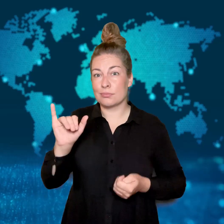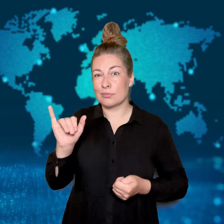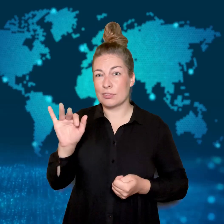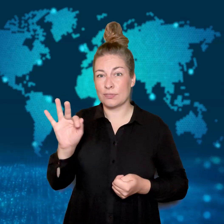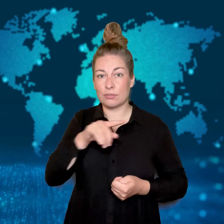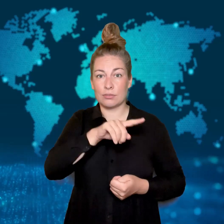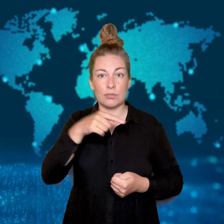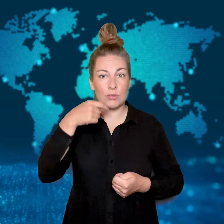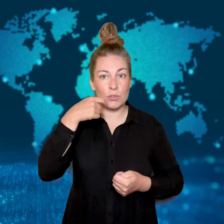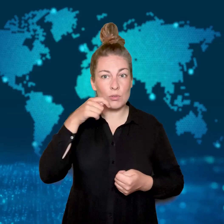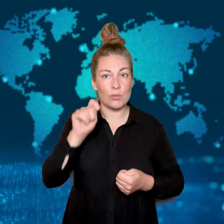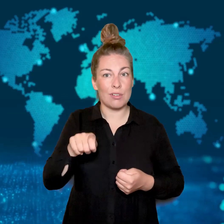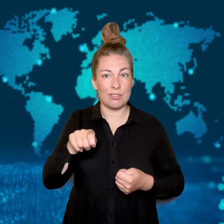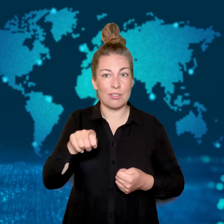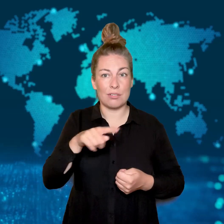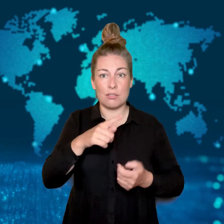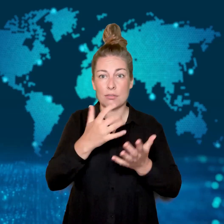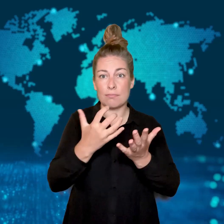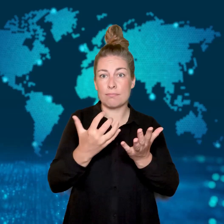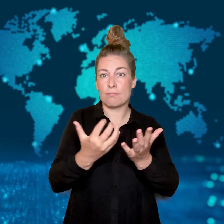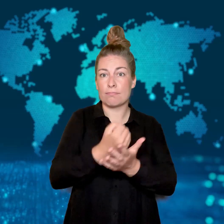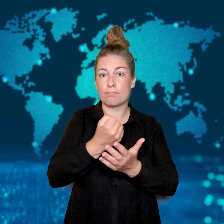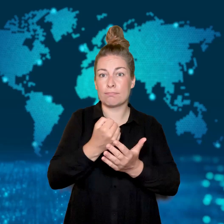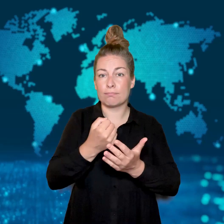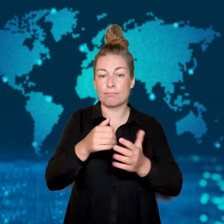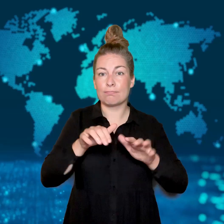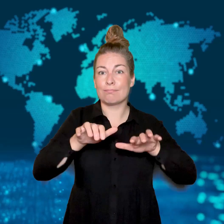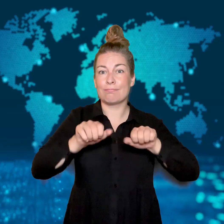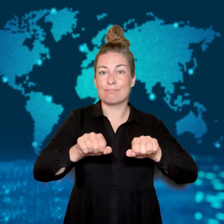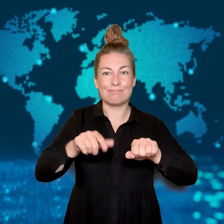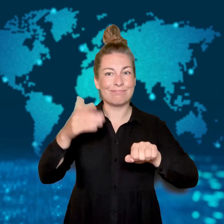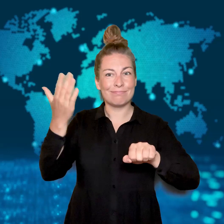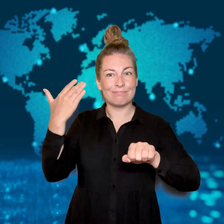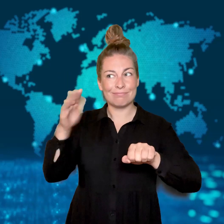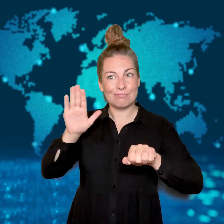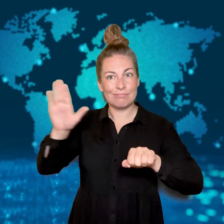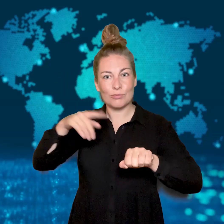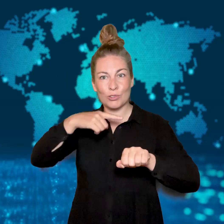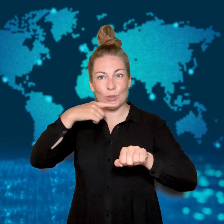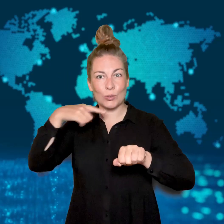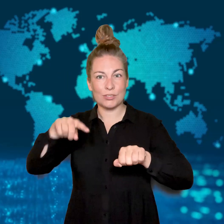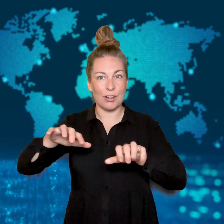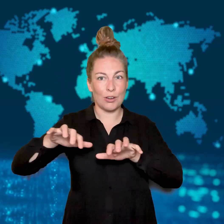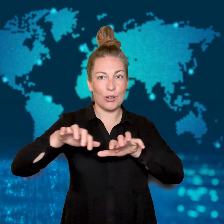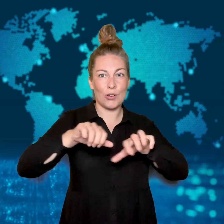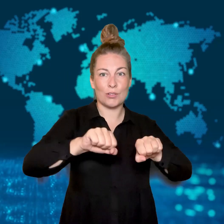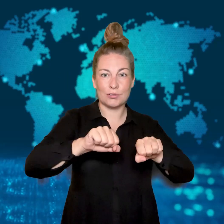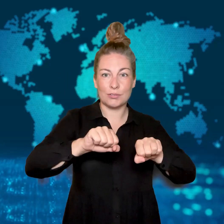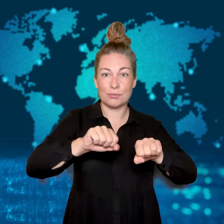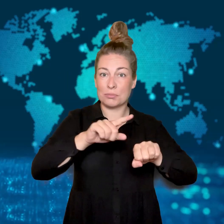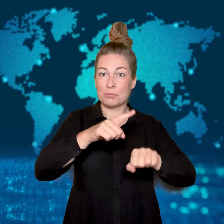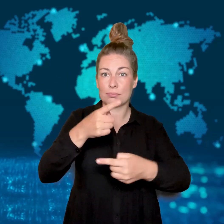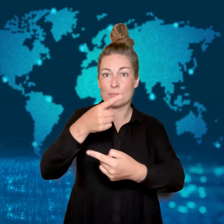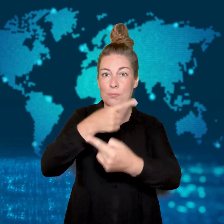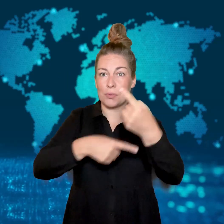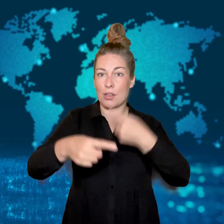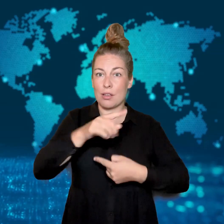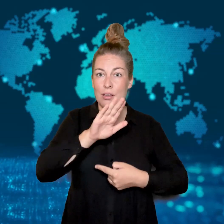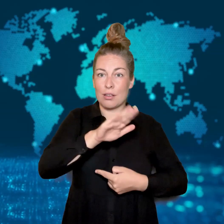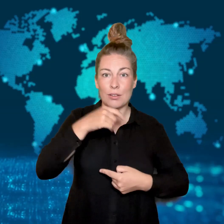while Ukraine focuses on the south.